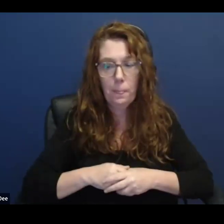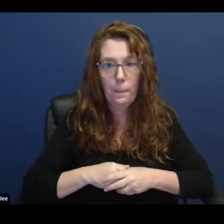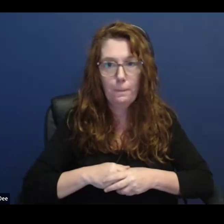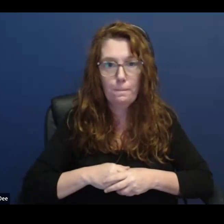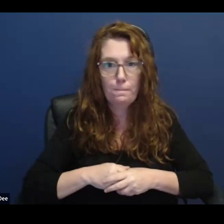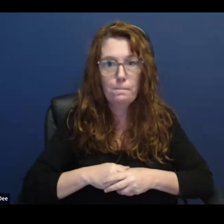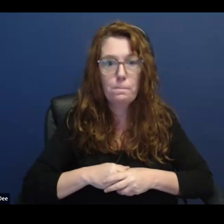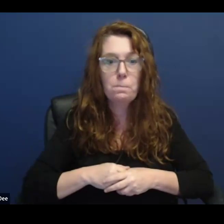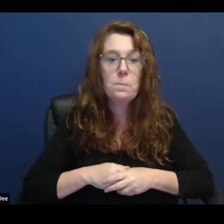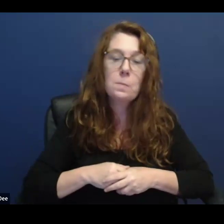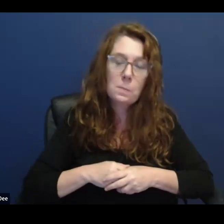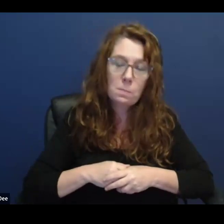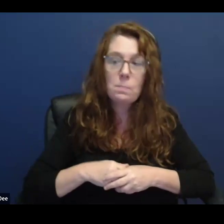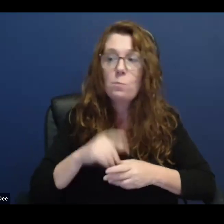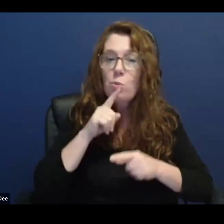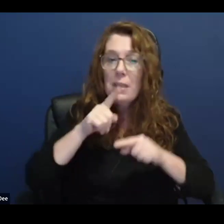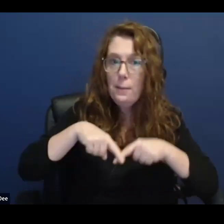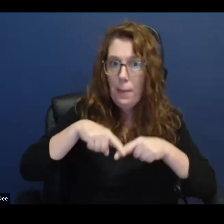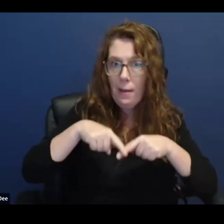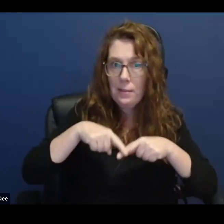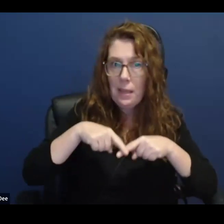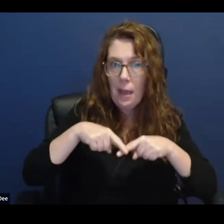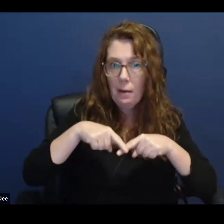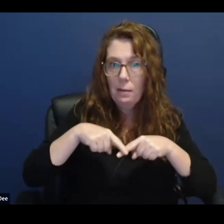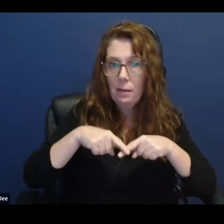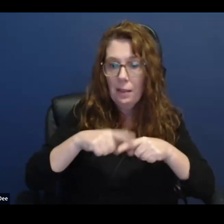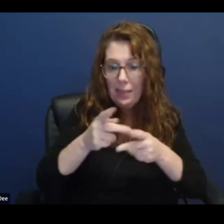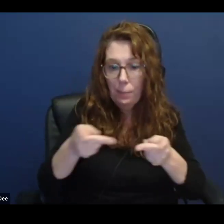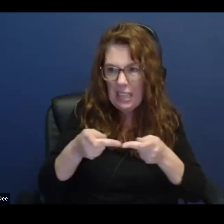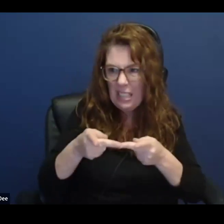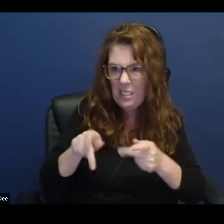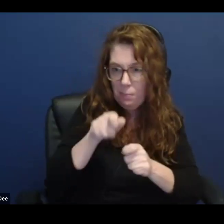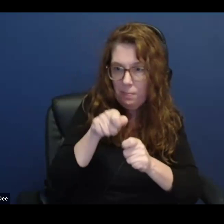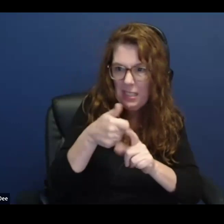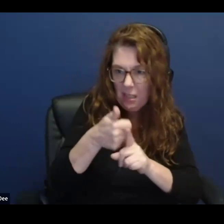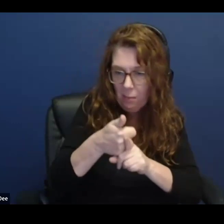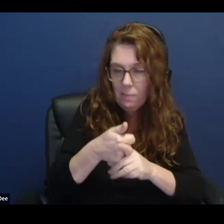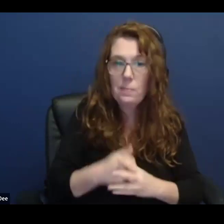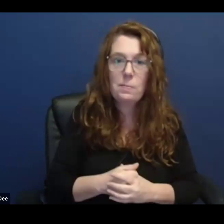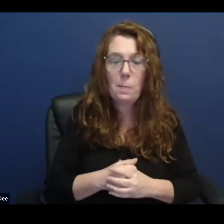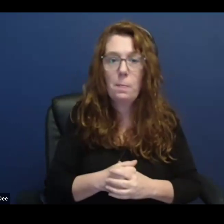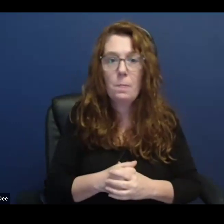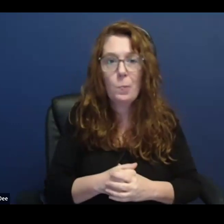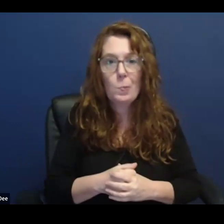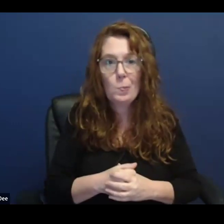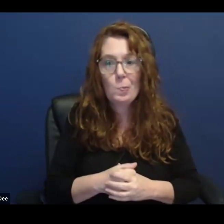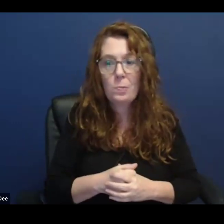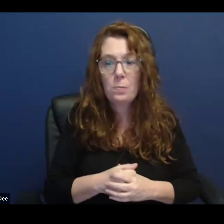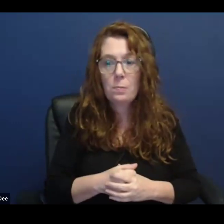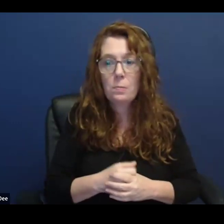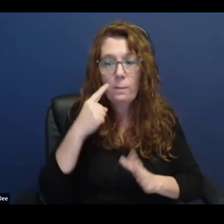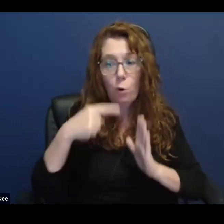Some of that will depend on the nature of the place in particular. So, for example,